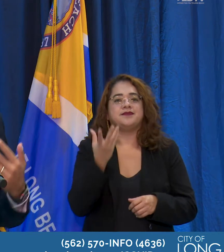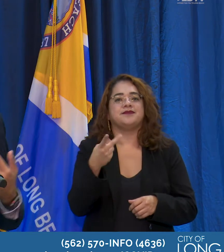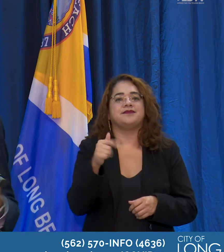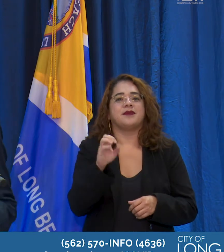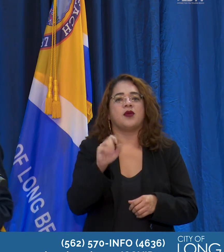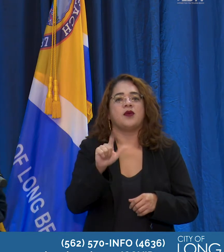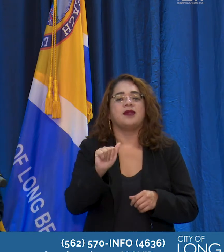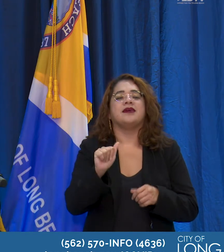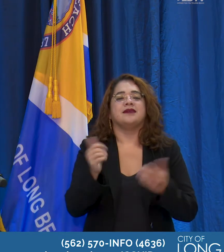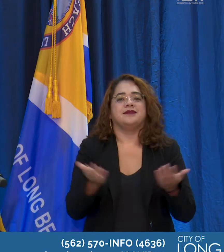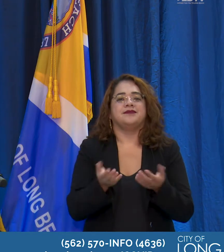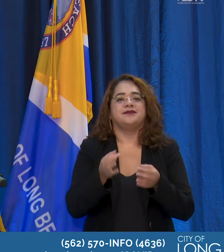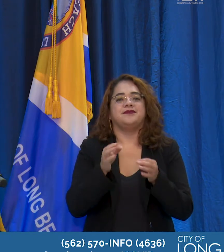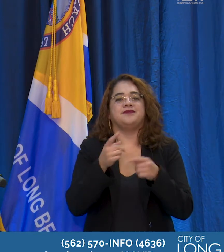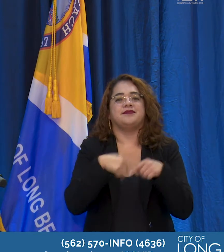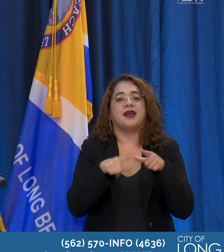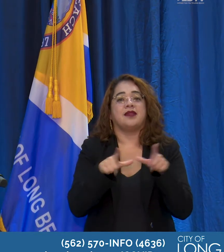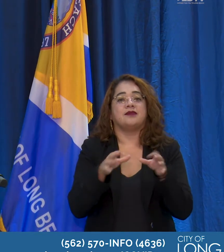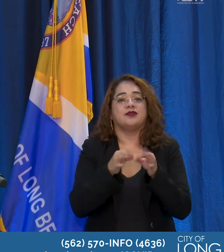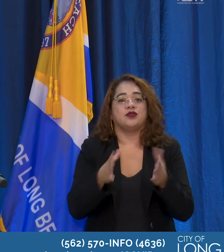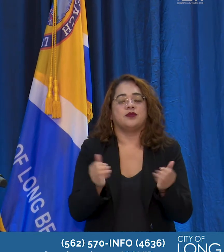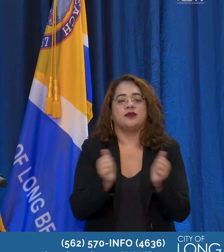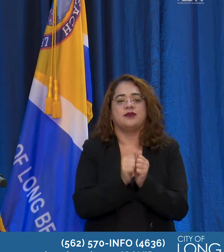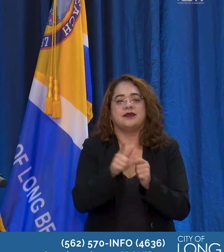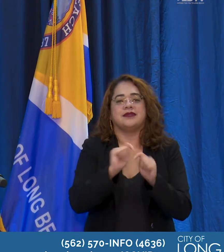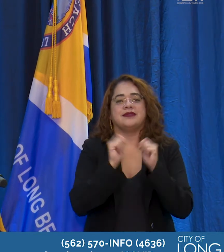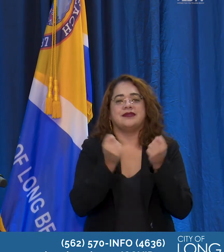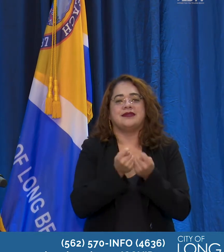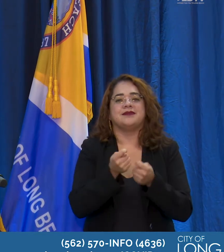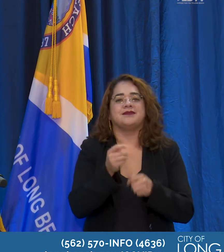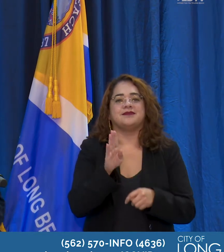translation and also we have Alejandra who's